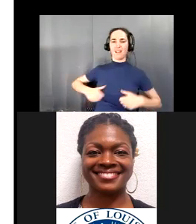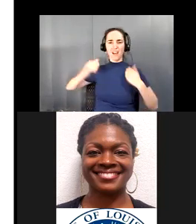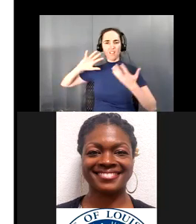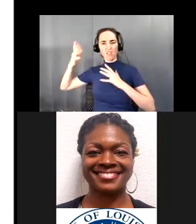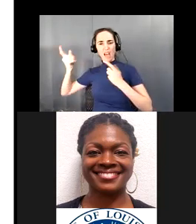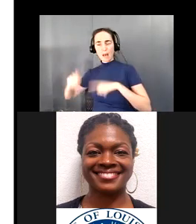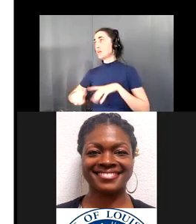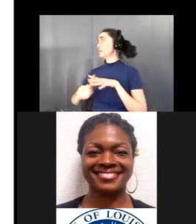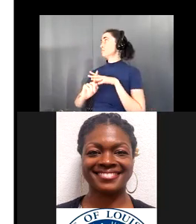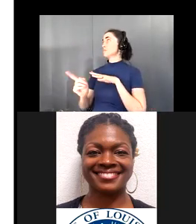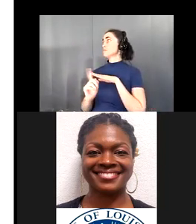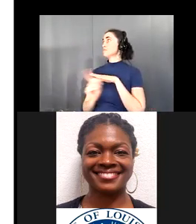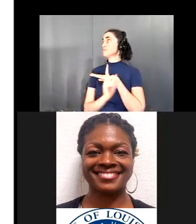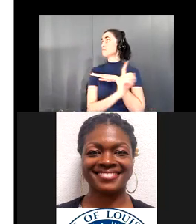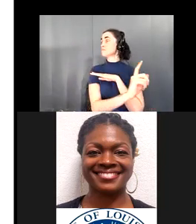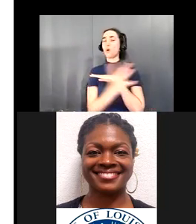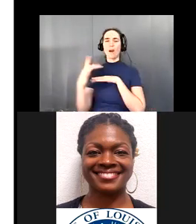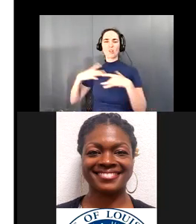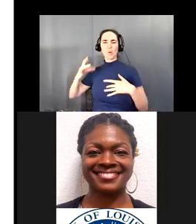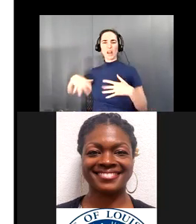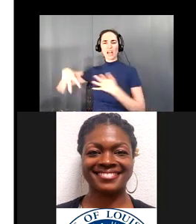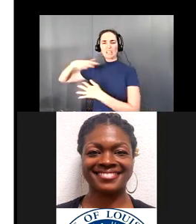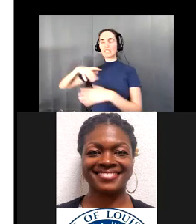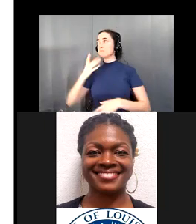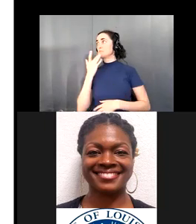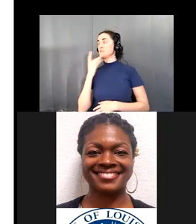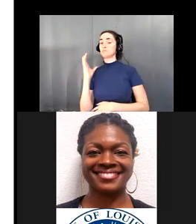wander off because they're in an unfavorable situation so they may, they may leave.